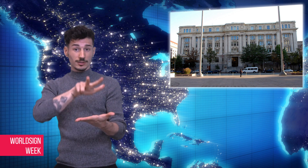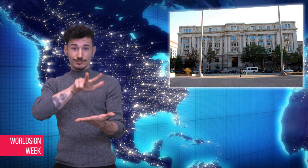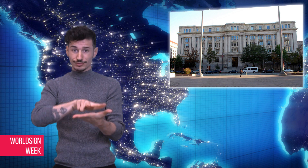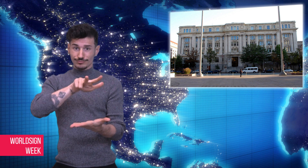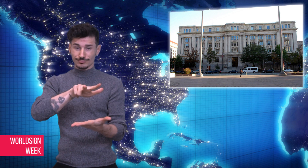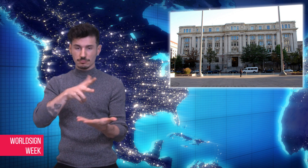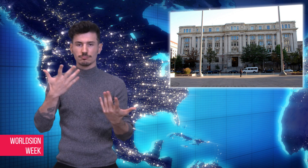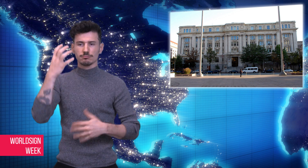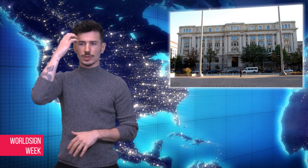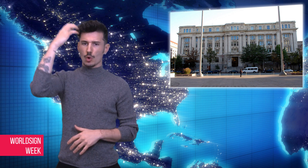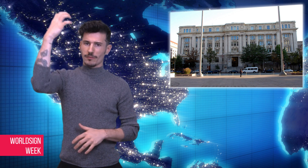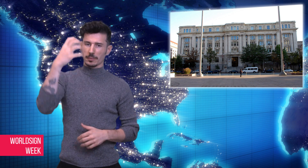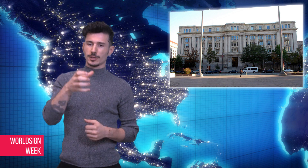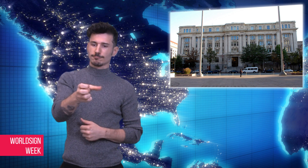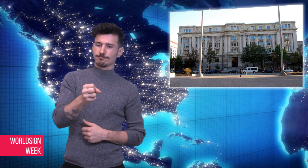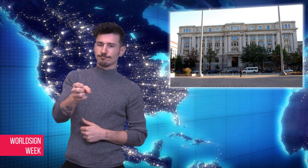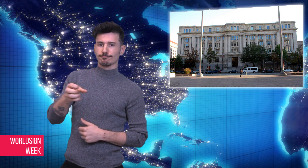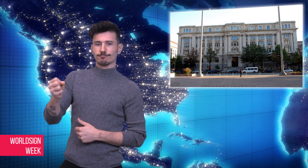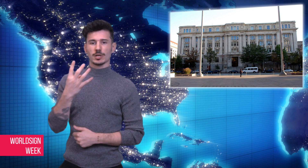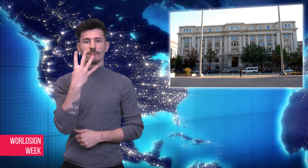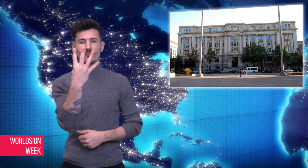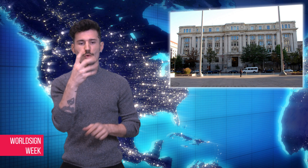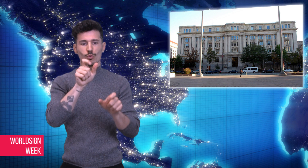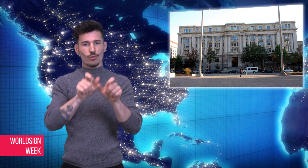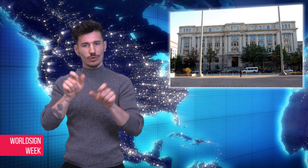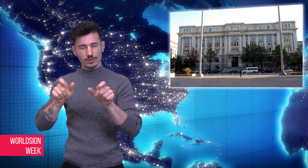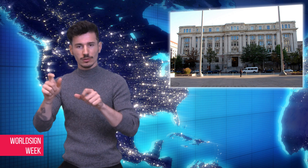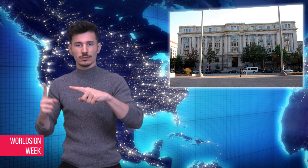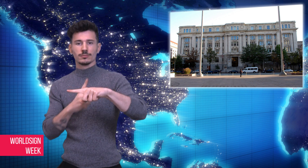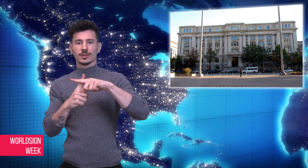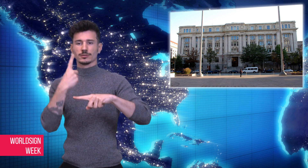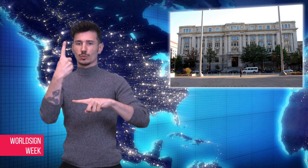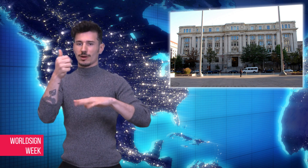for Deaf, Hard of Hearing, and Deaf-Blind residents.